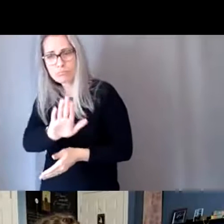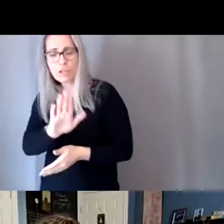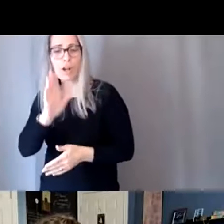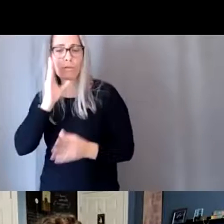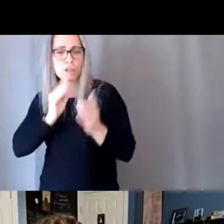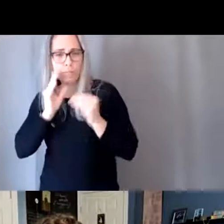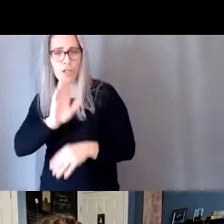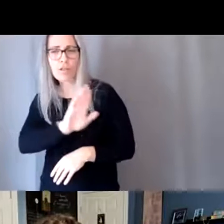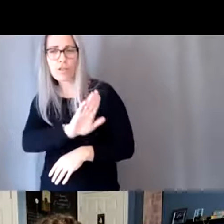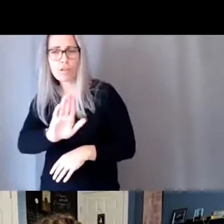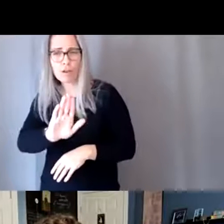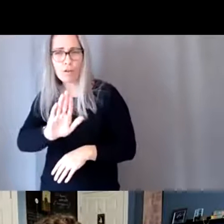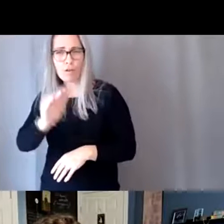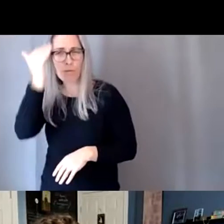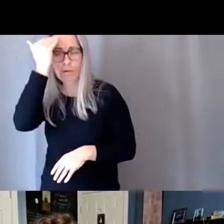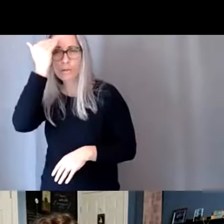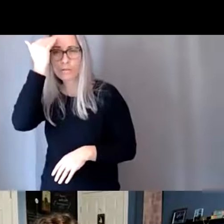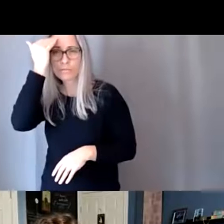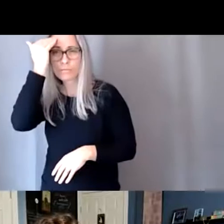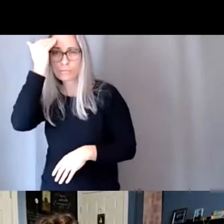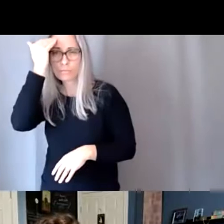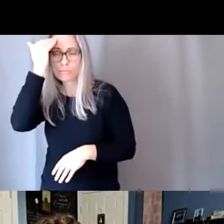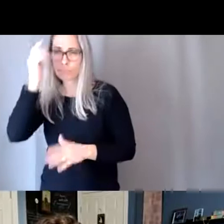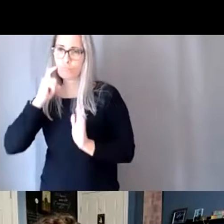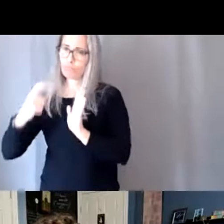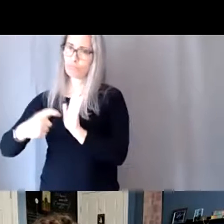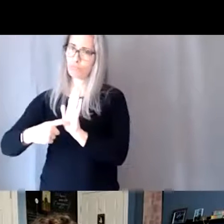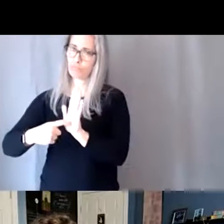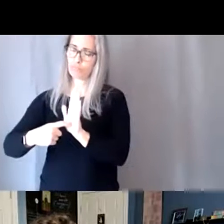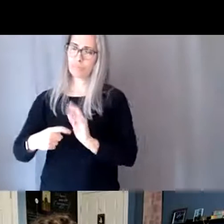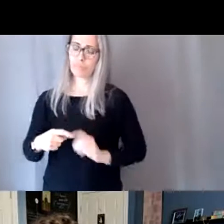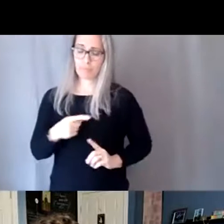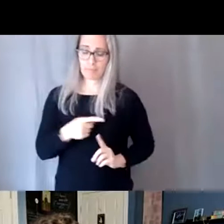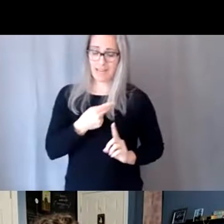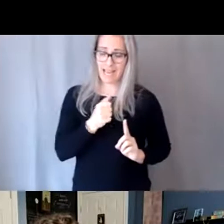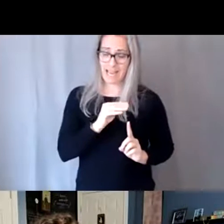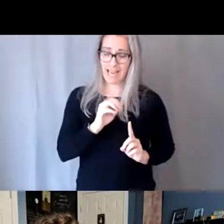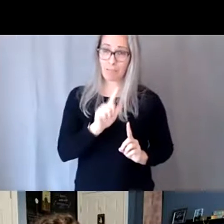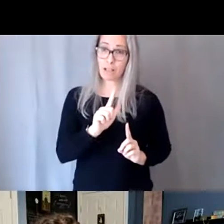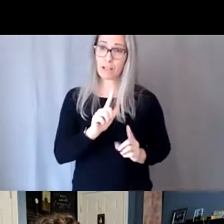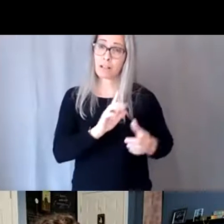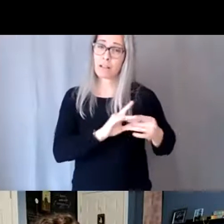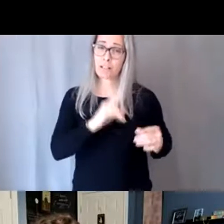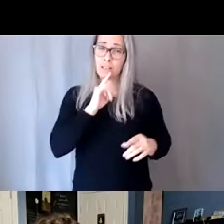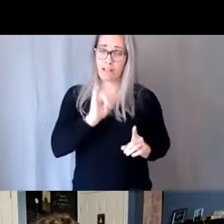that was one part of the definition and Hamill notes that in our 2002 second edition